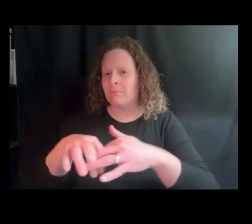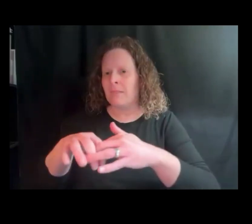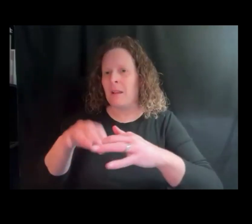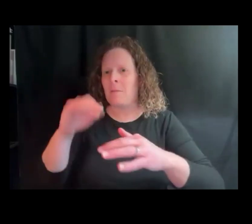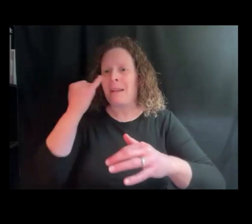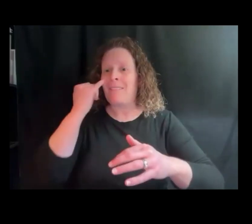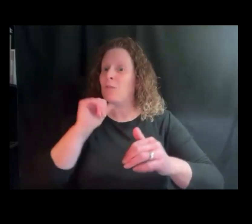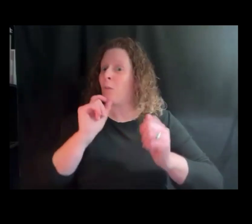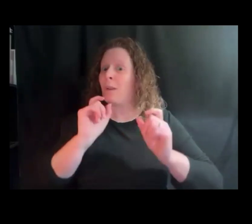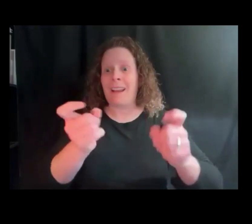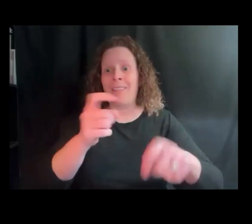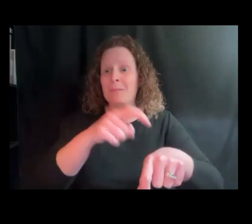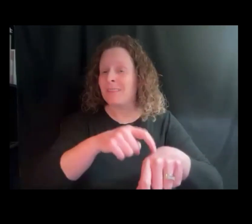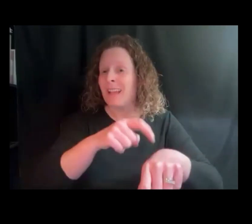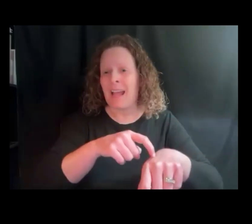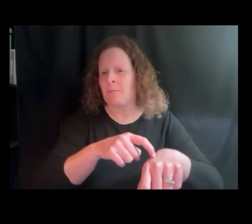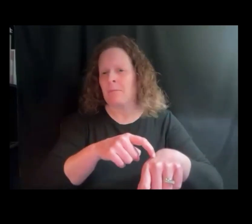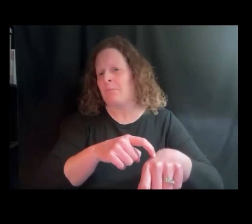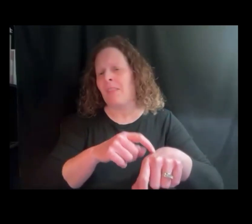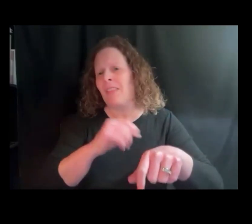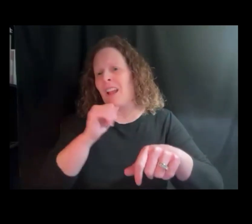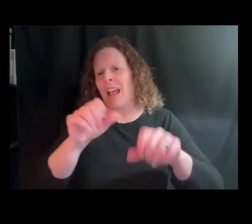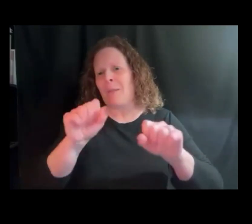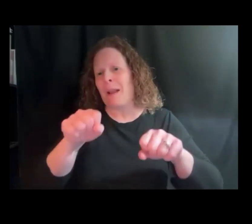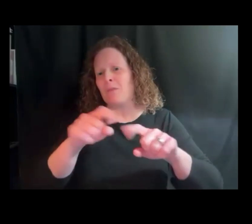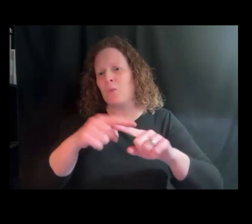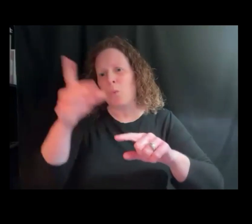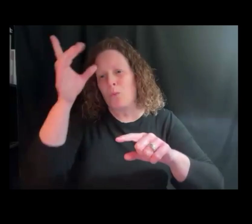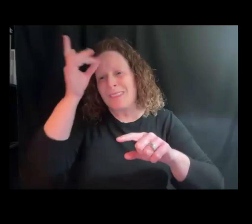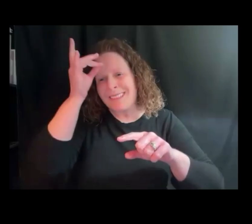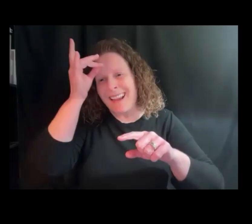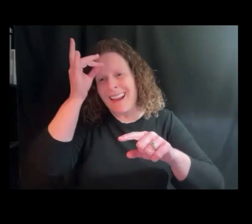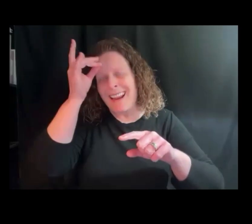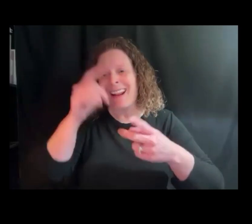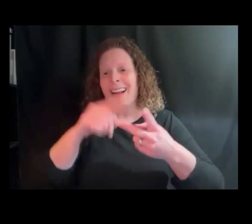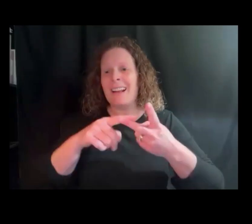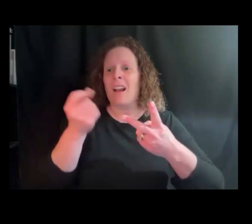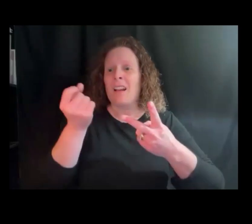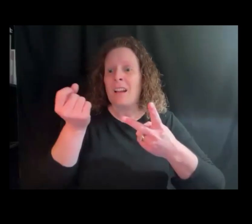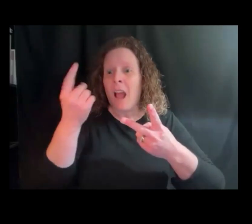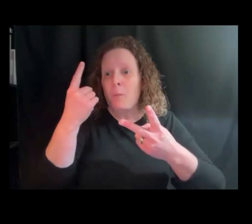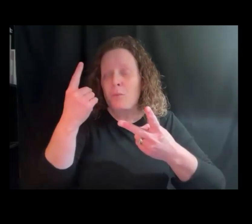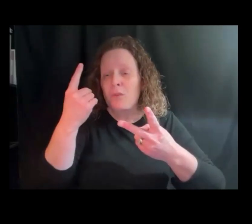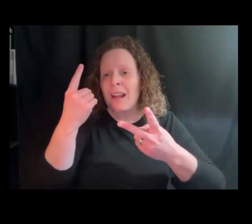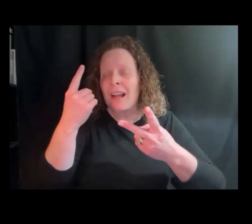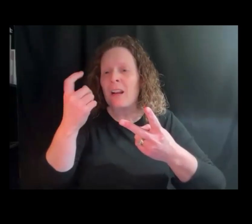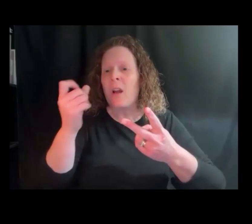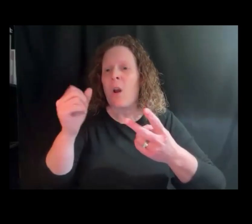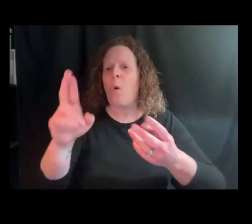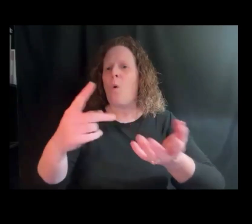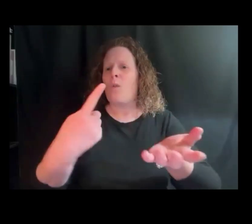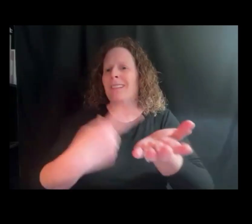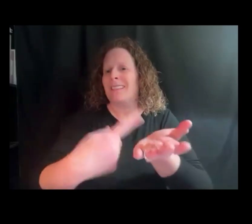and they're trying to go back and forth and back and forth. If we don't give them enough time they're not gonna have enough time to actually